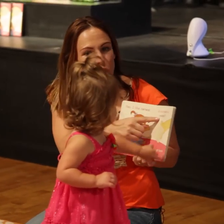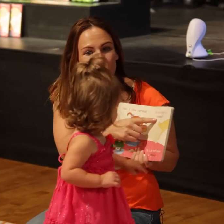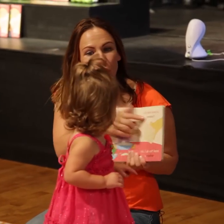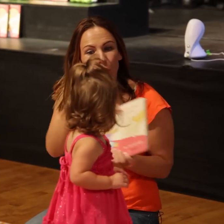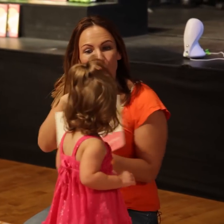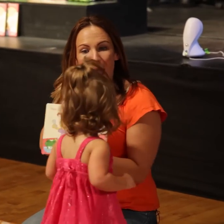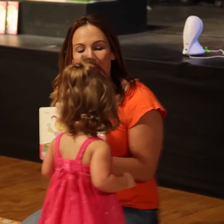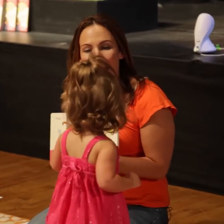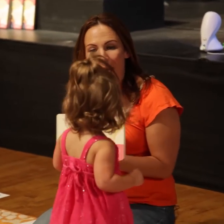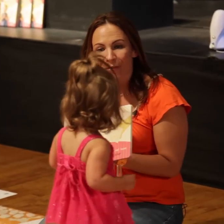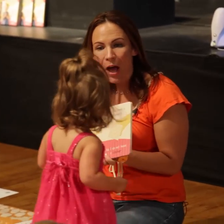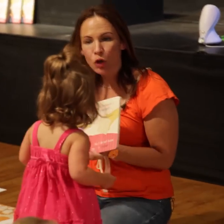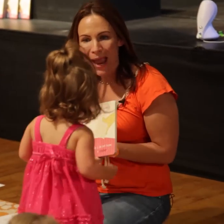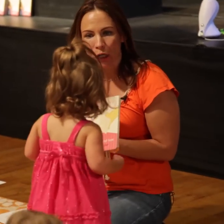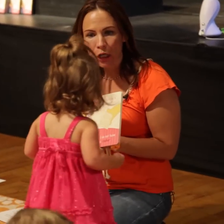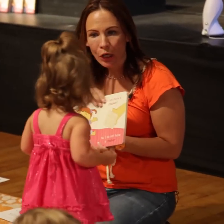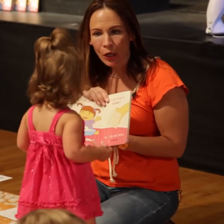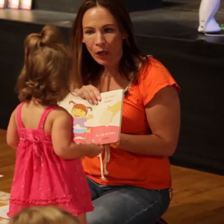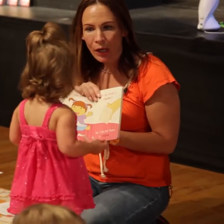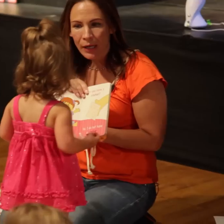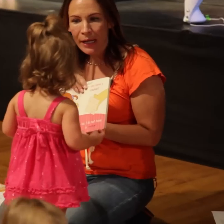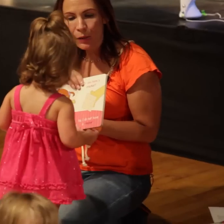Do you have a cracker? Yes.